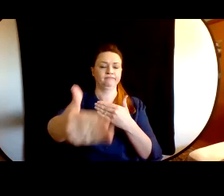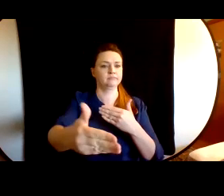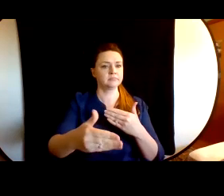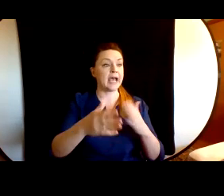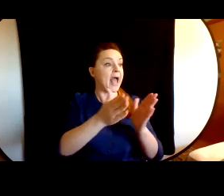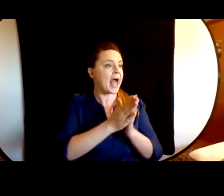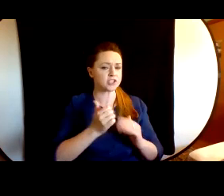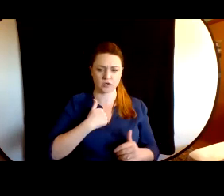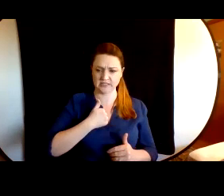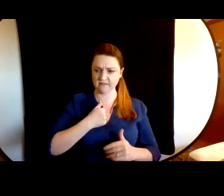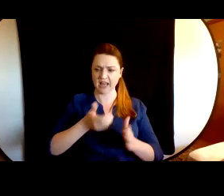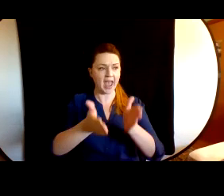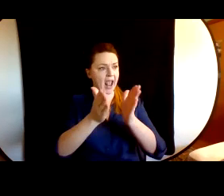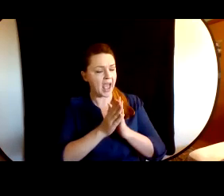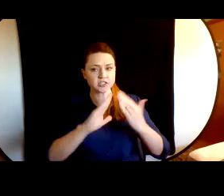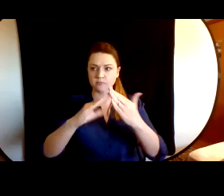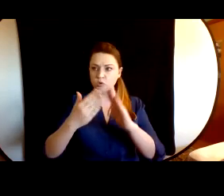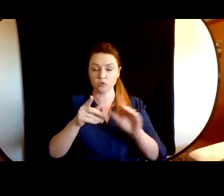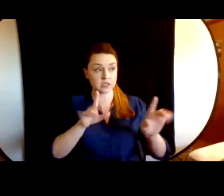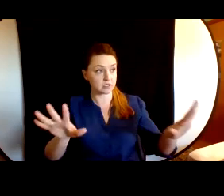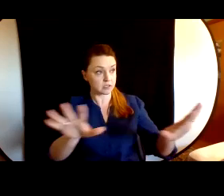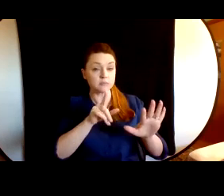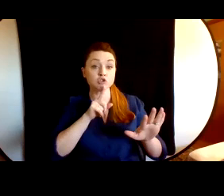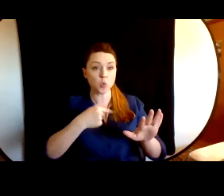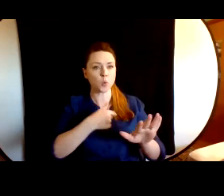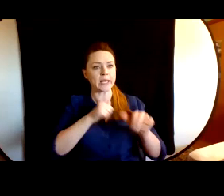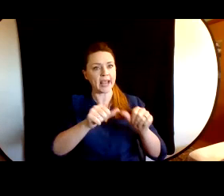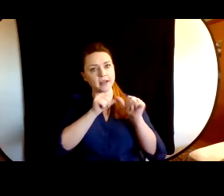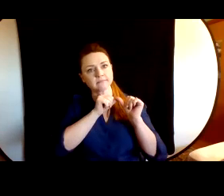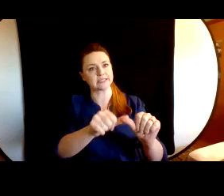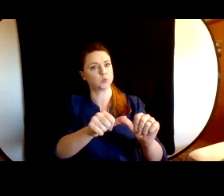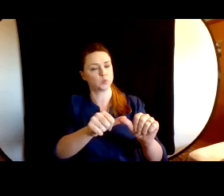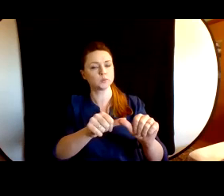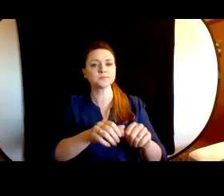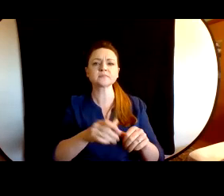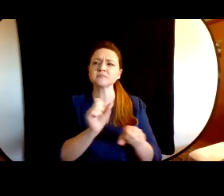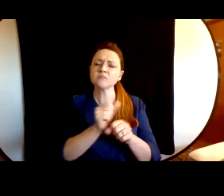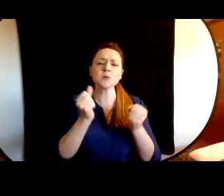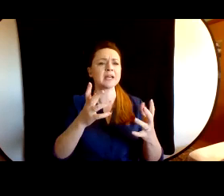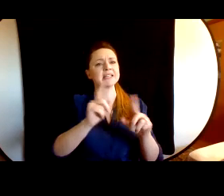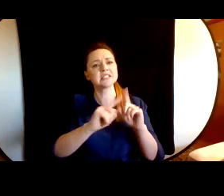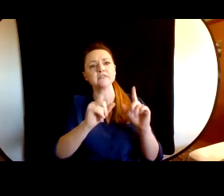what do we need to do to make sure that this effort can be sustained? I work with so many groups who tell me, well, we worked on that a ton,